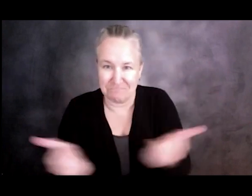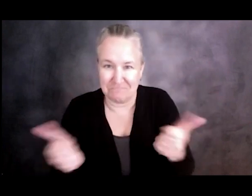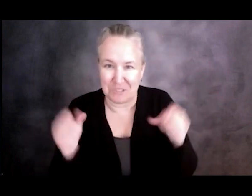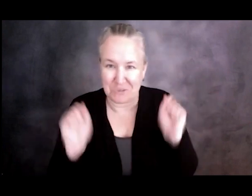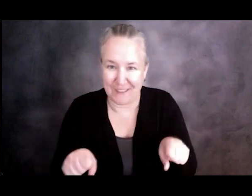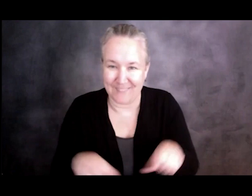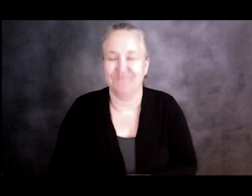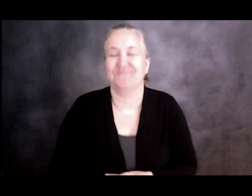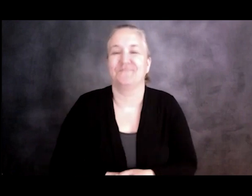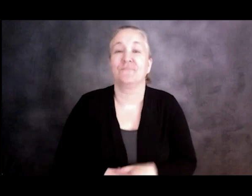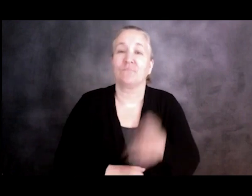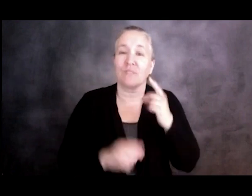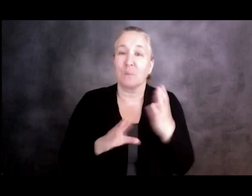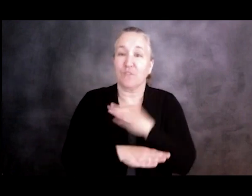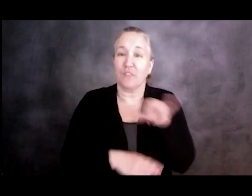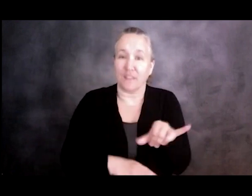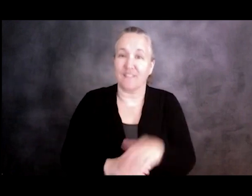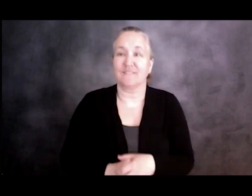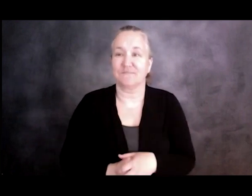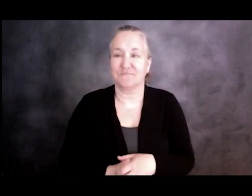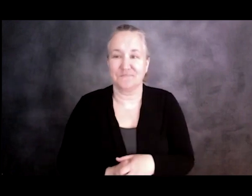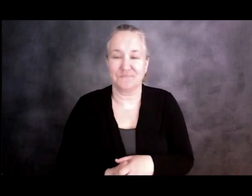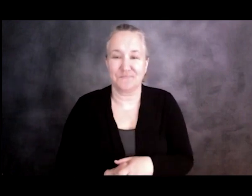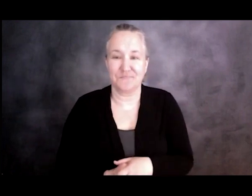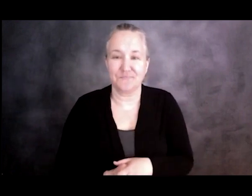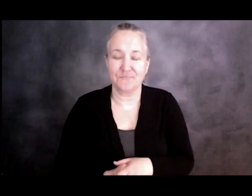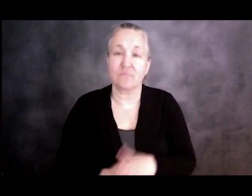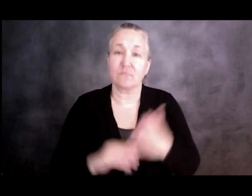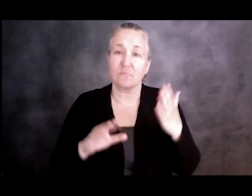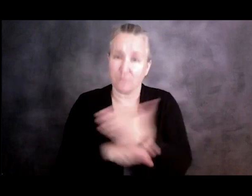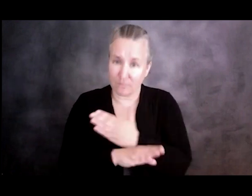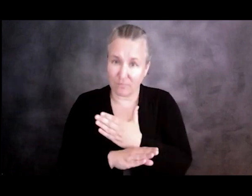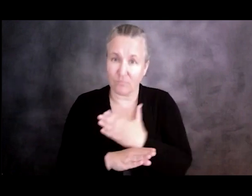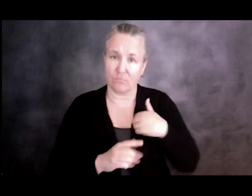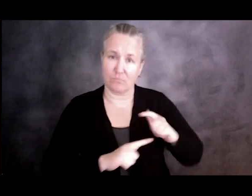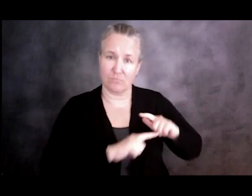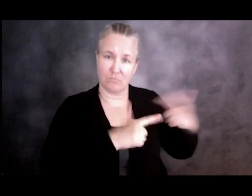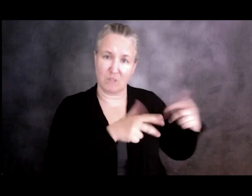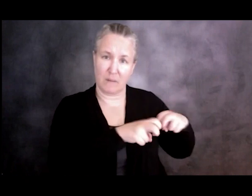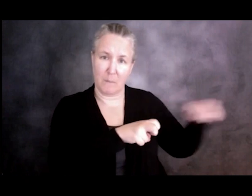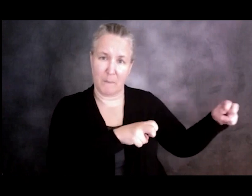But before-- before I actually turn everything over to the panel, the setup actually is